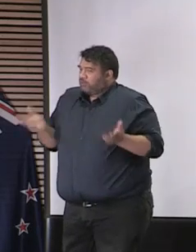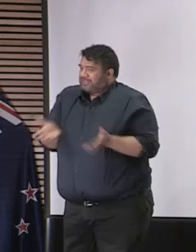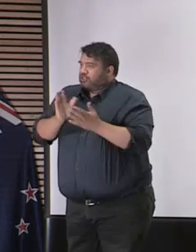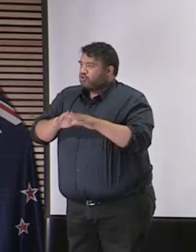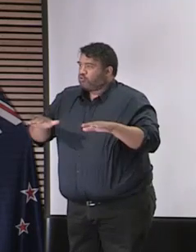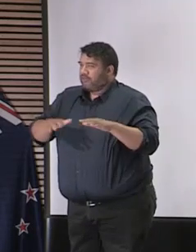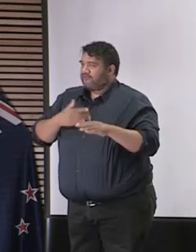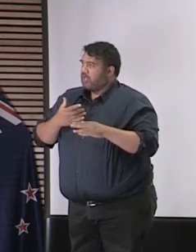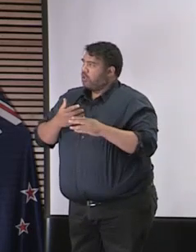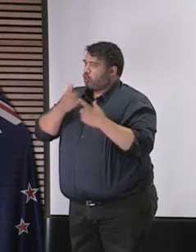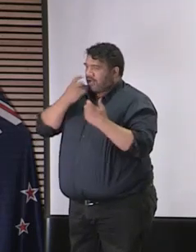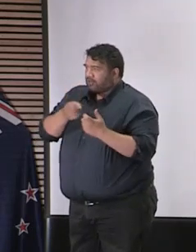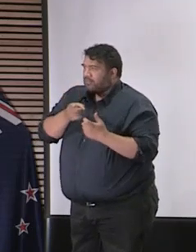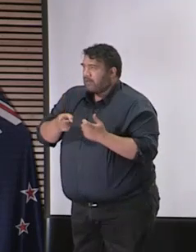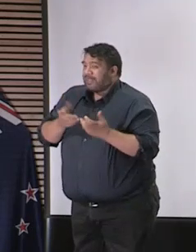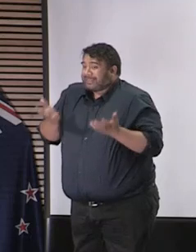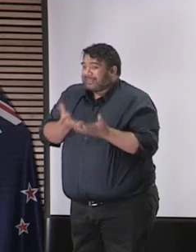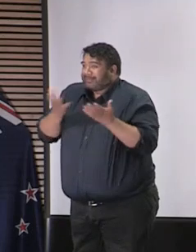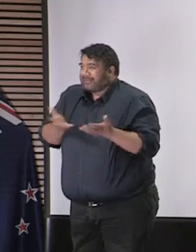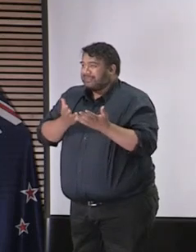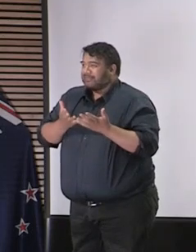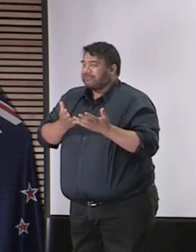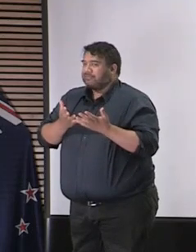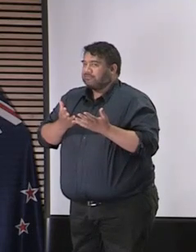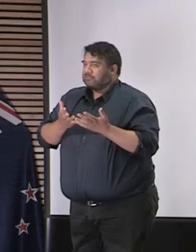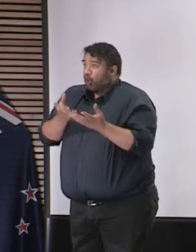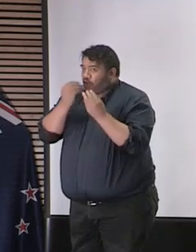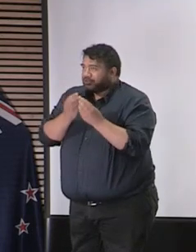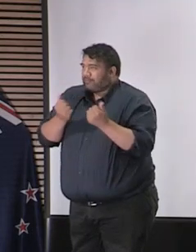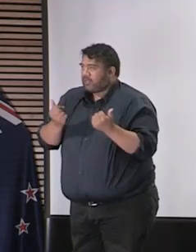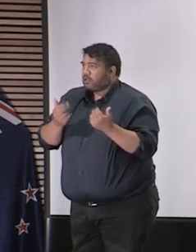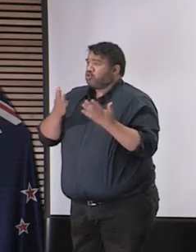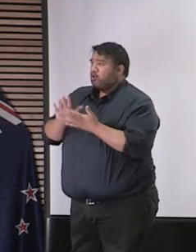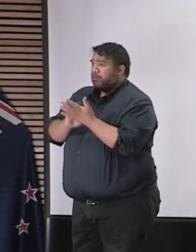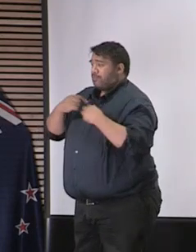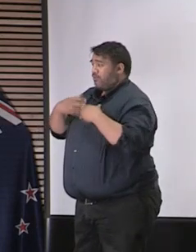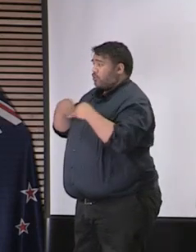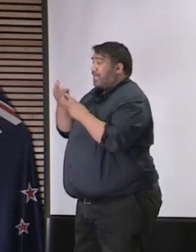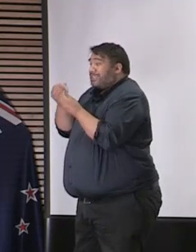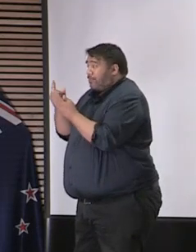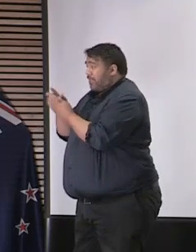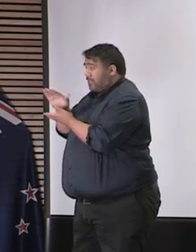right now but at the same time we want to keep them entertained and engaged. So